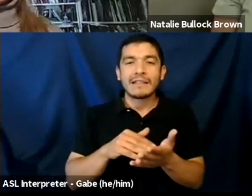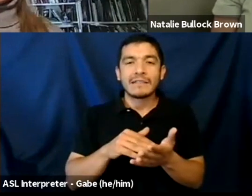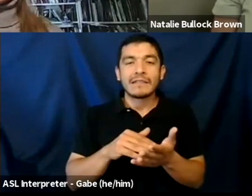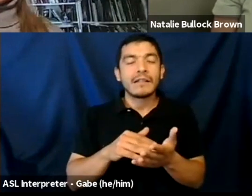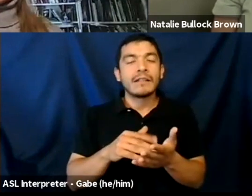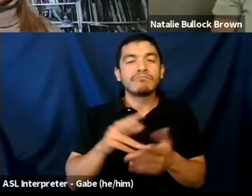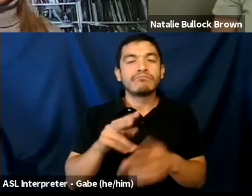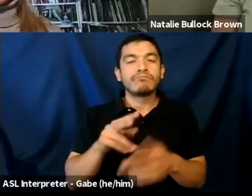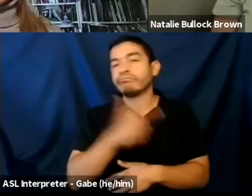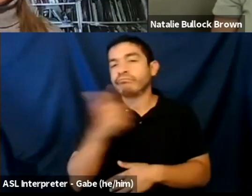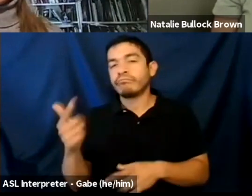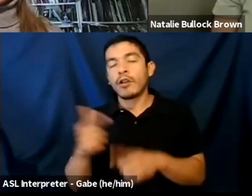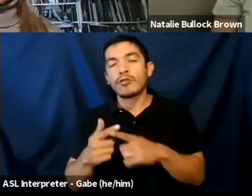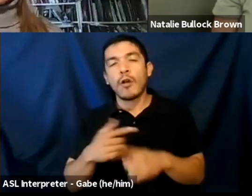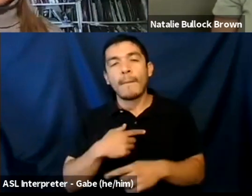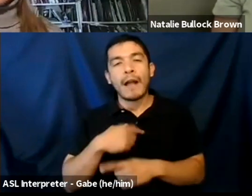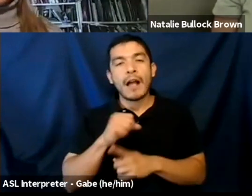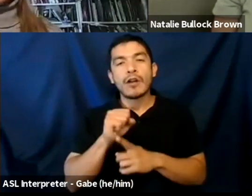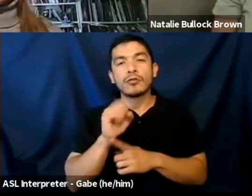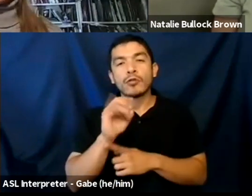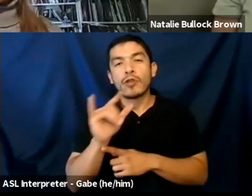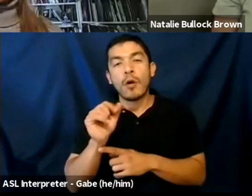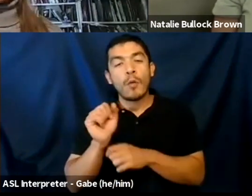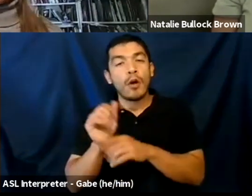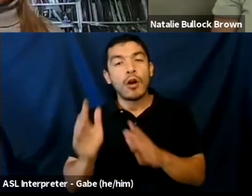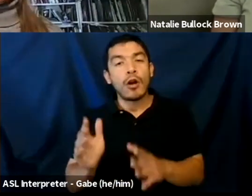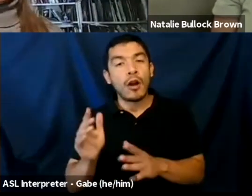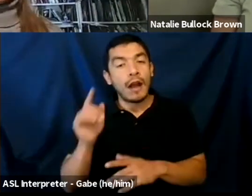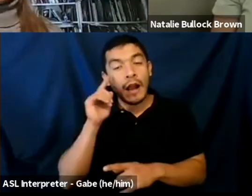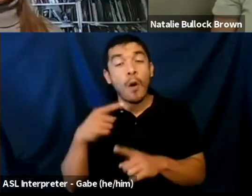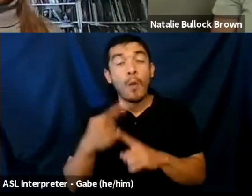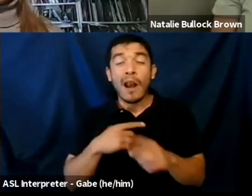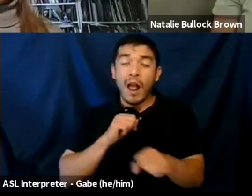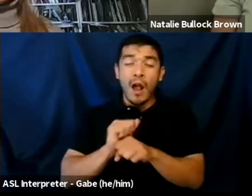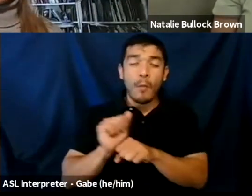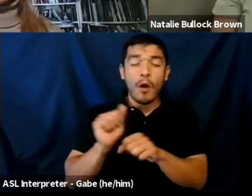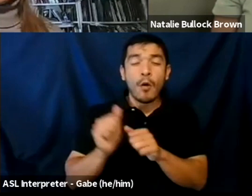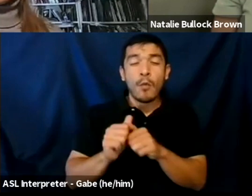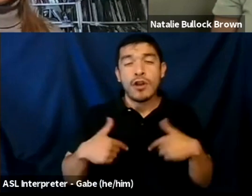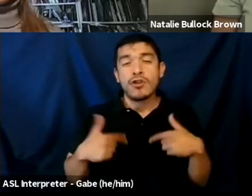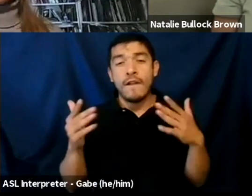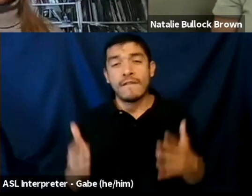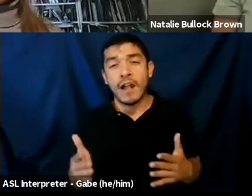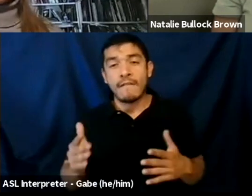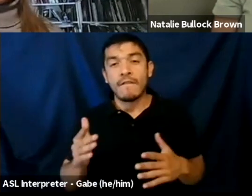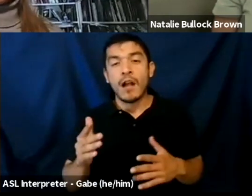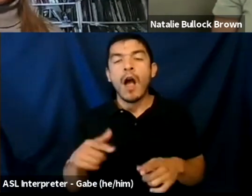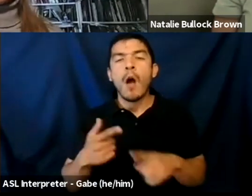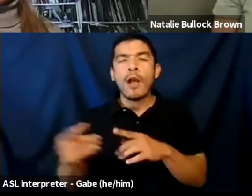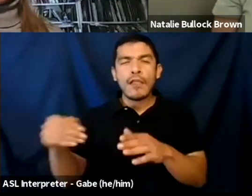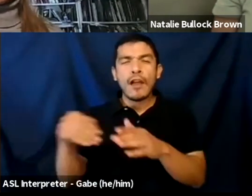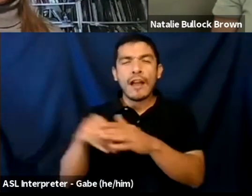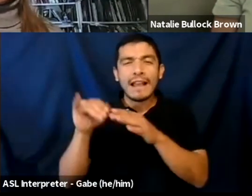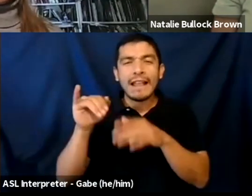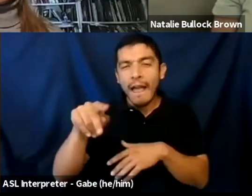when I'm interfacing with survivors and victims, and they're in this situation of do I share my story or not, whether it's with a journalist,